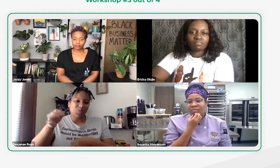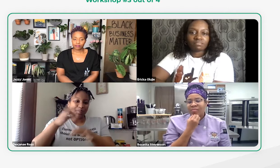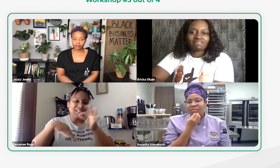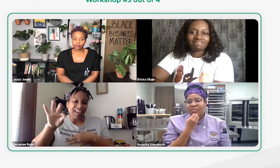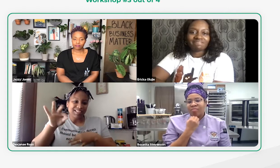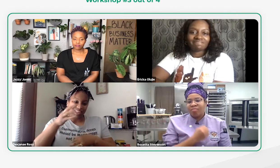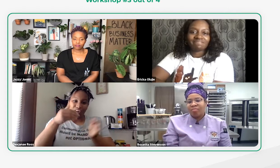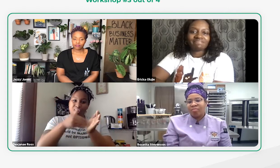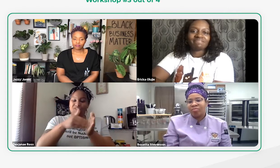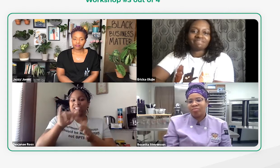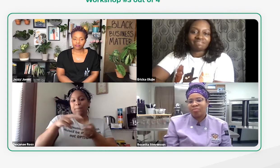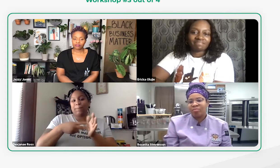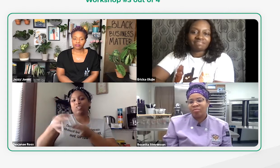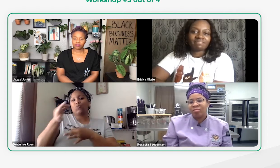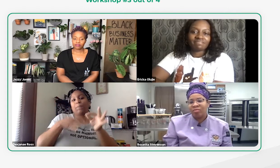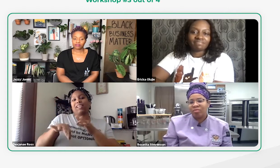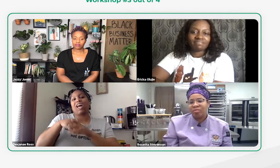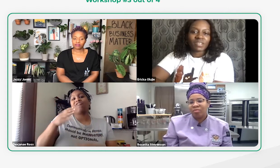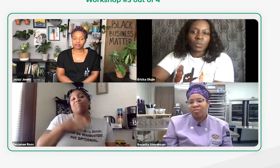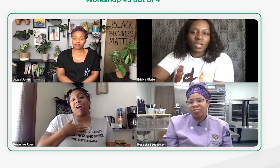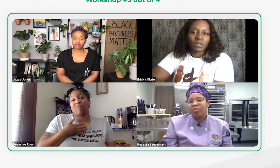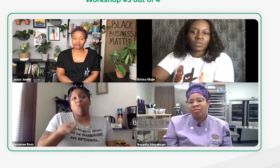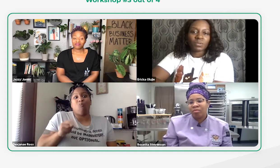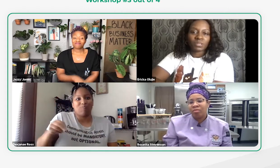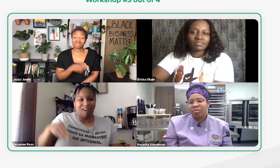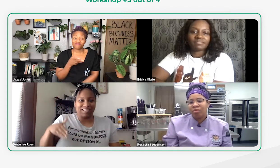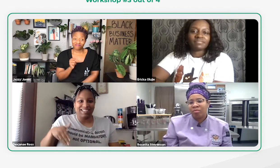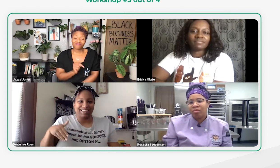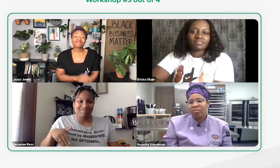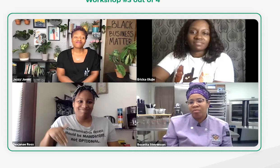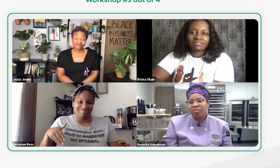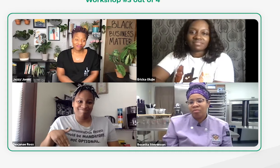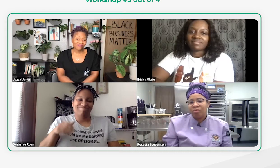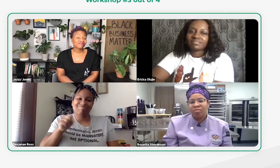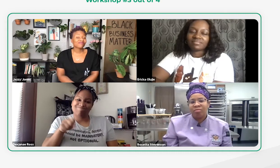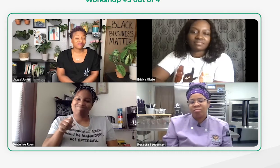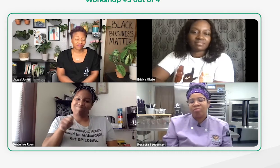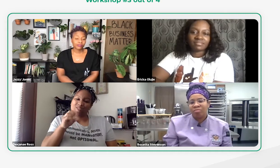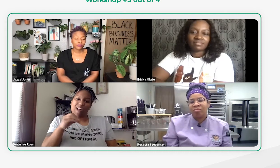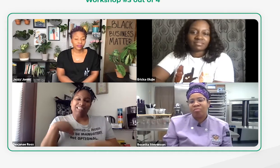than people stop stocking goods and I had to replace him. I had to replace it out of my